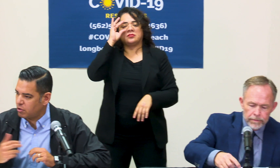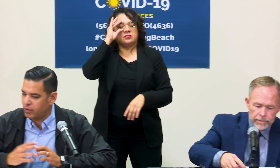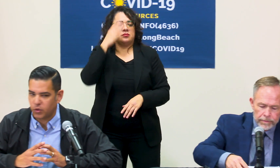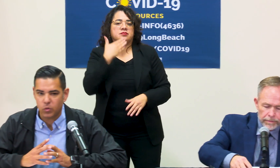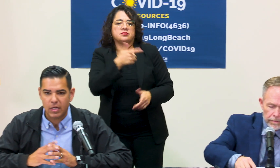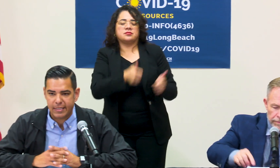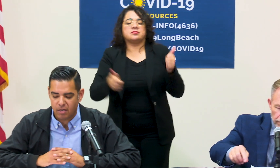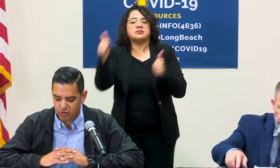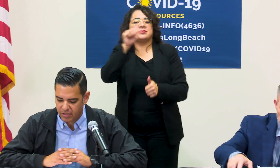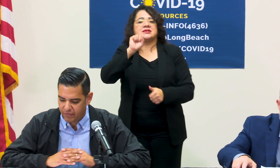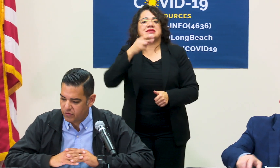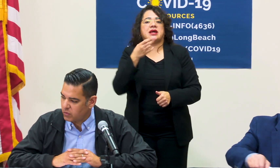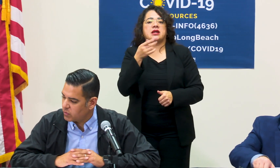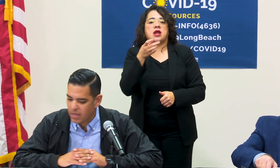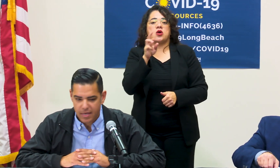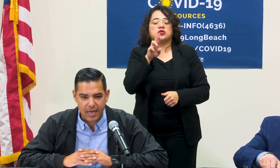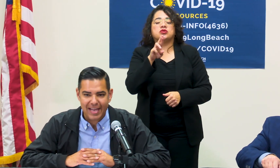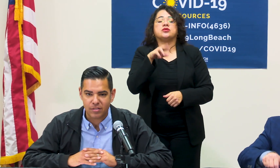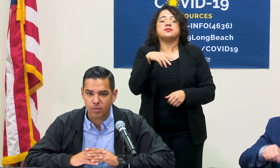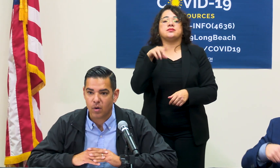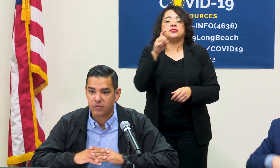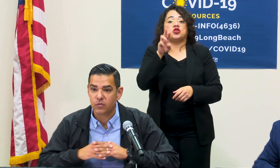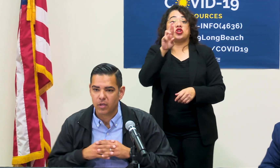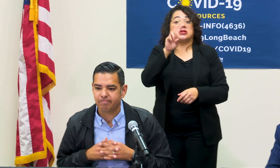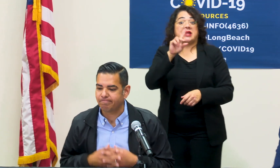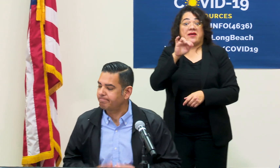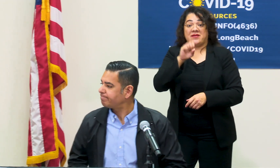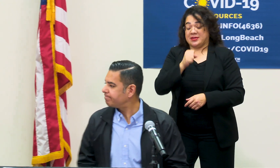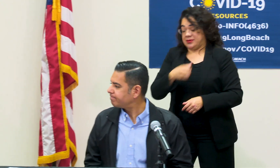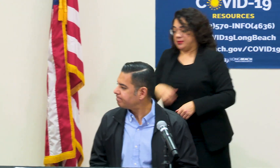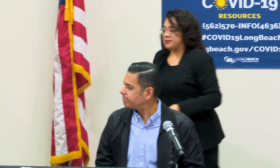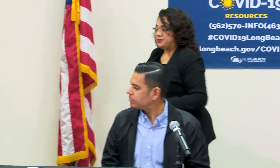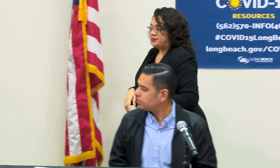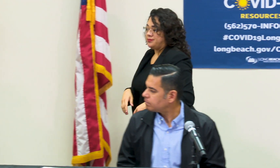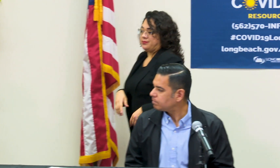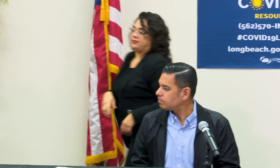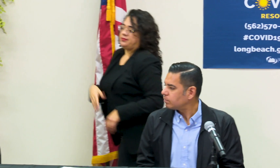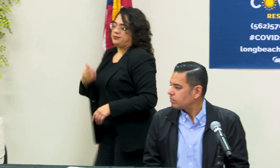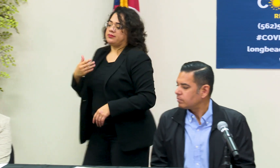this over to Dr. Davis who has some remarks as well. Thank You Mayor Garcia